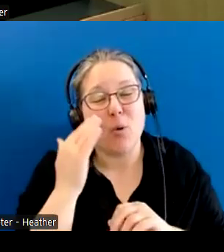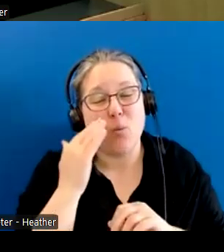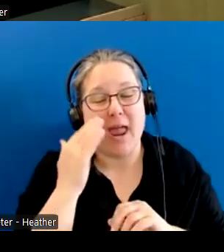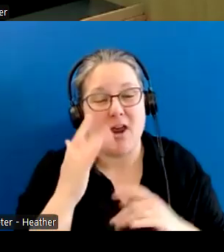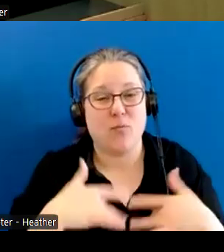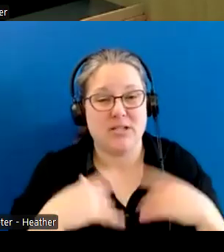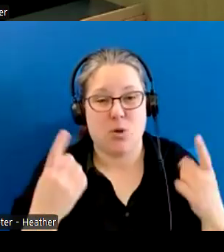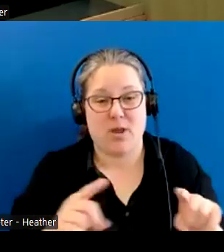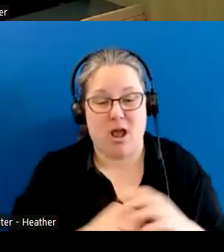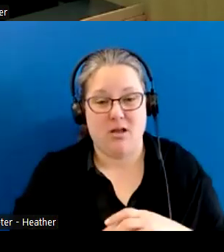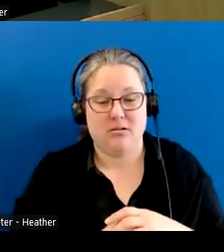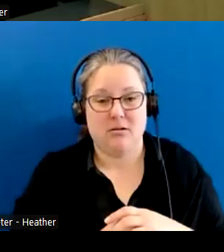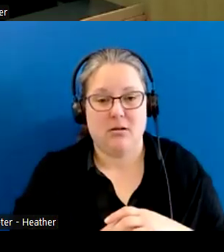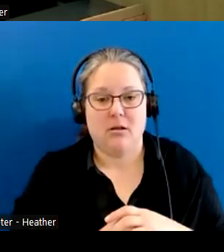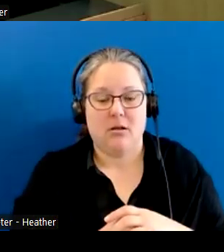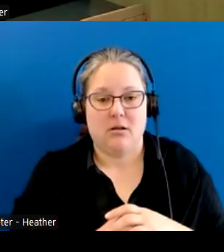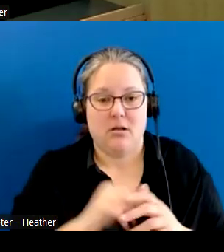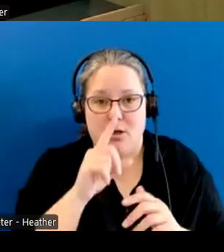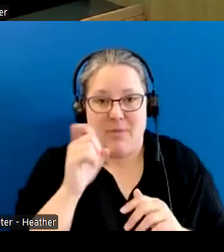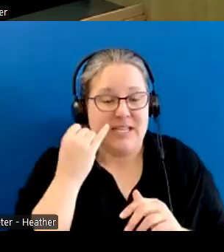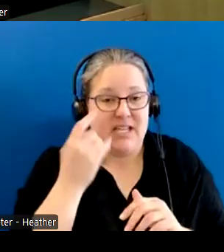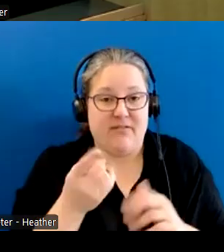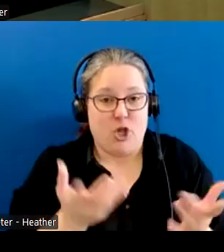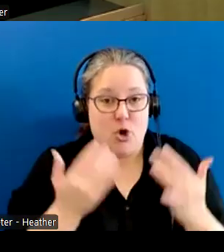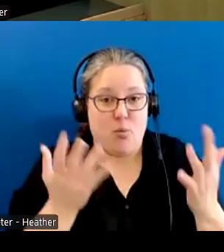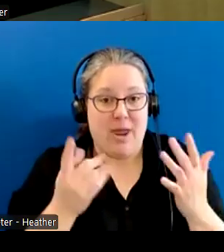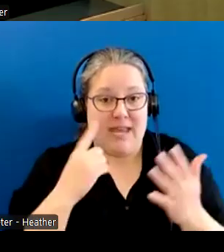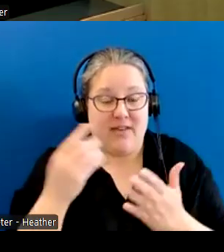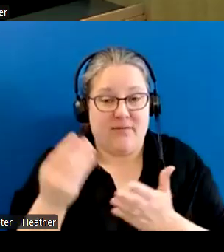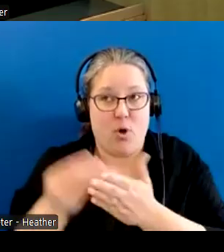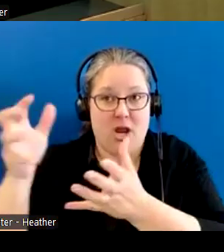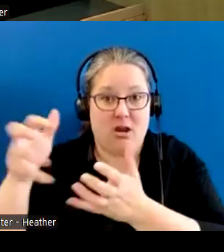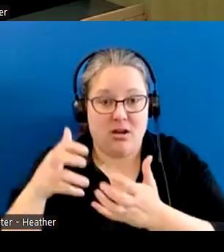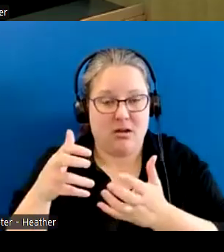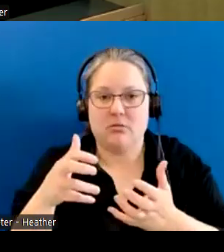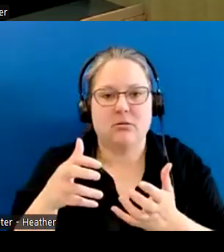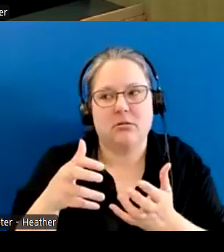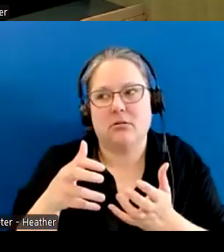of what's going on because if you're waiting for an award, it's not necessarily that you're not